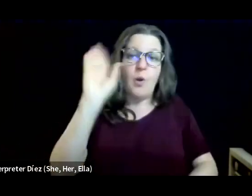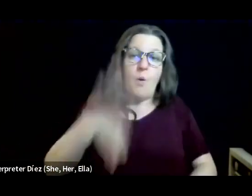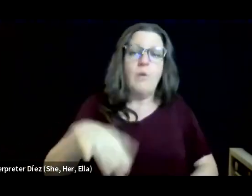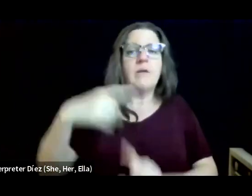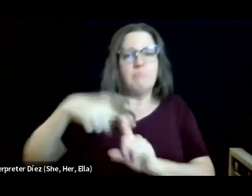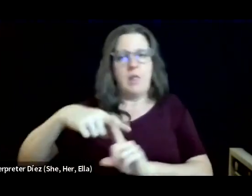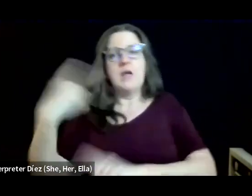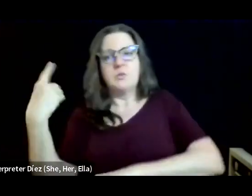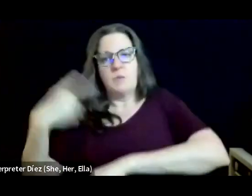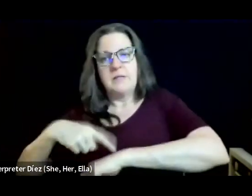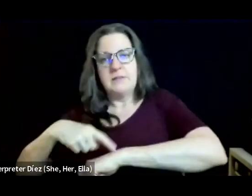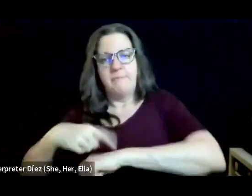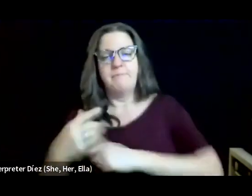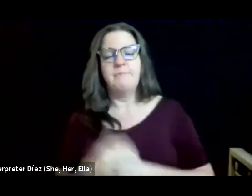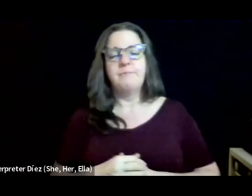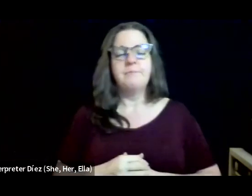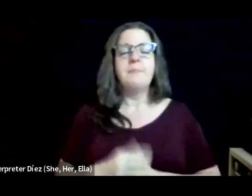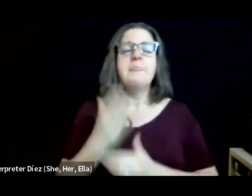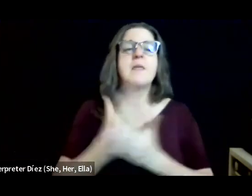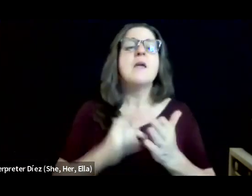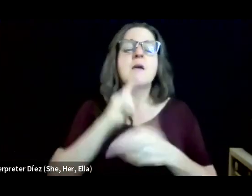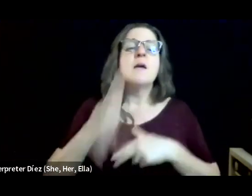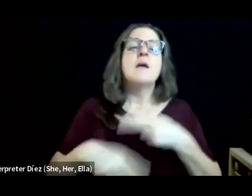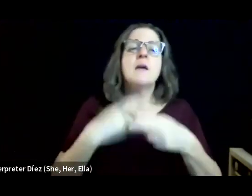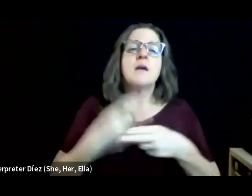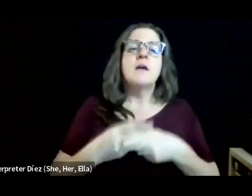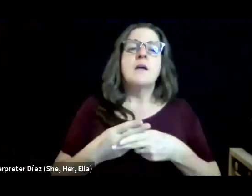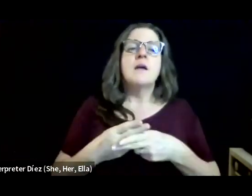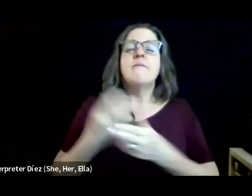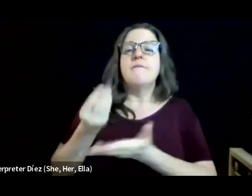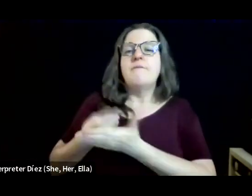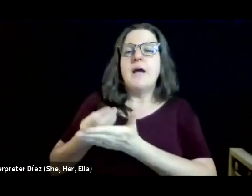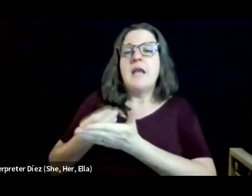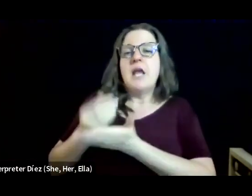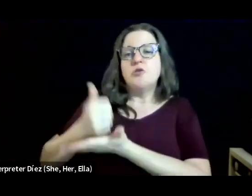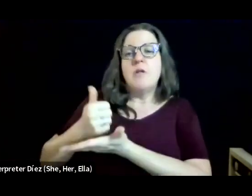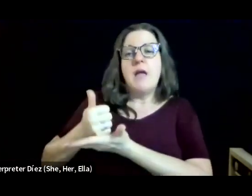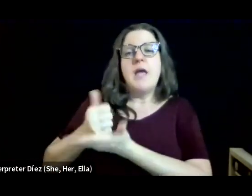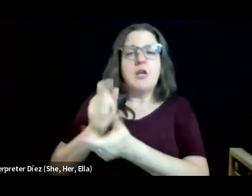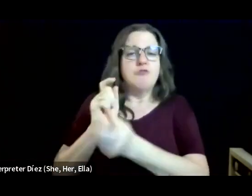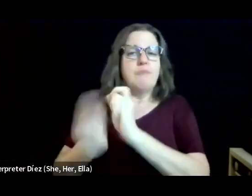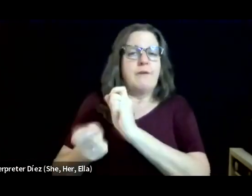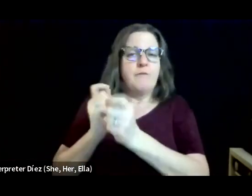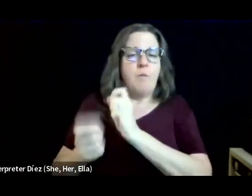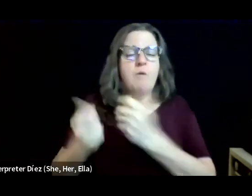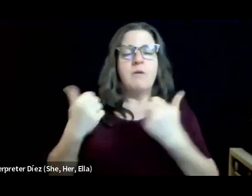I've mentioned it before, Financial Aid reform. U,m trying to make sure that we